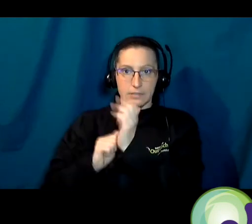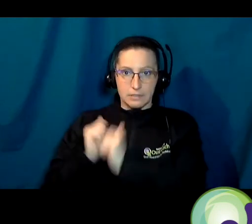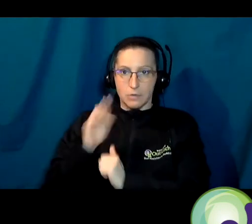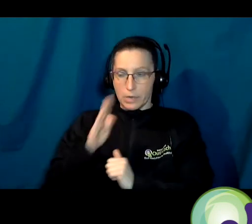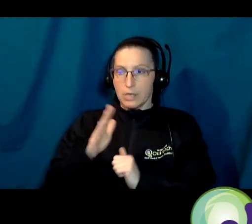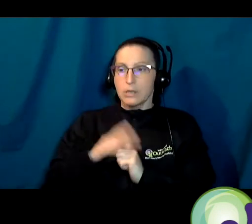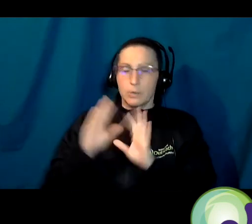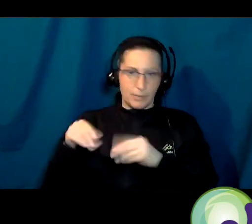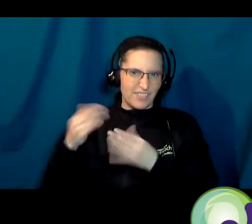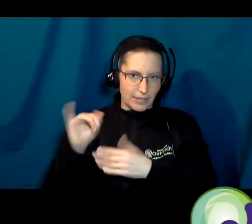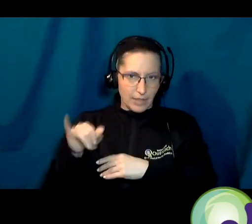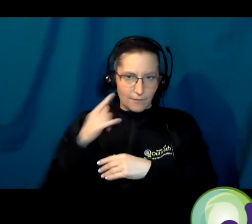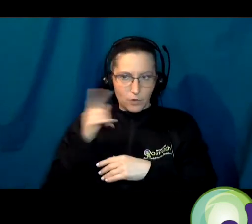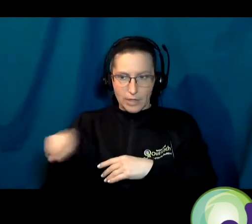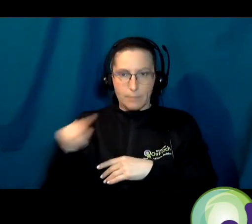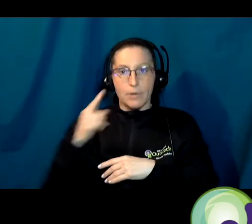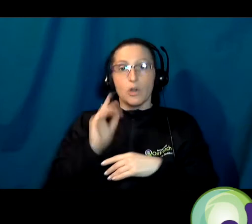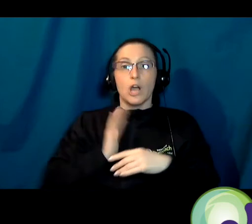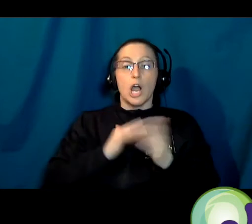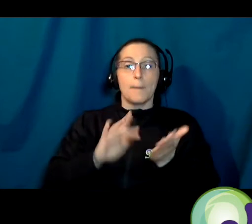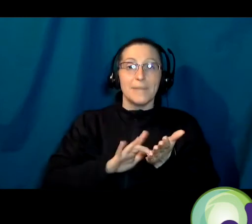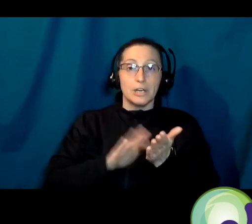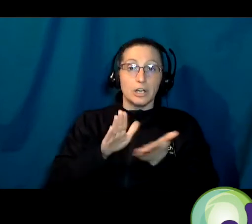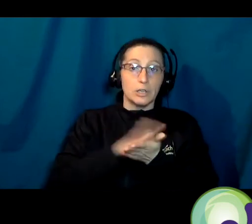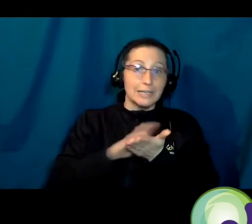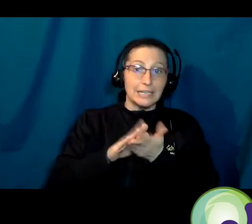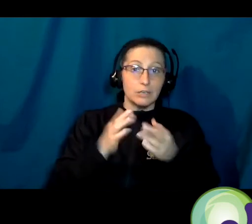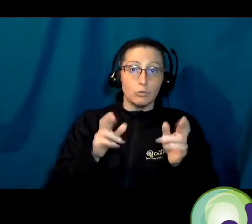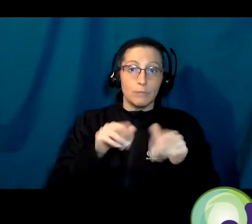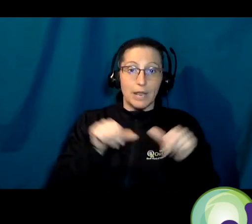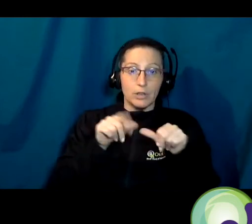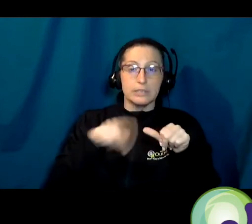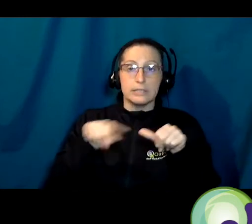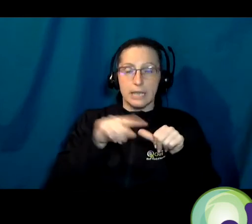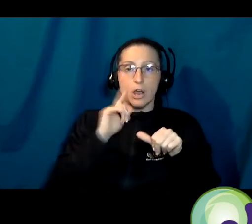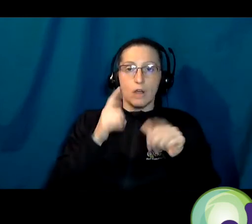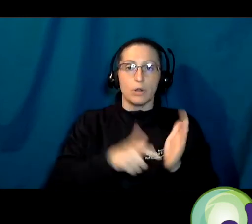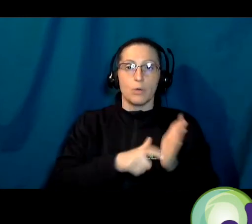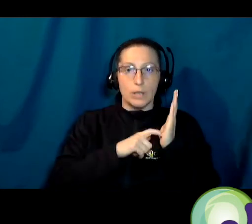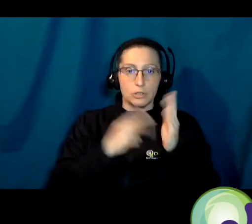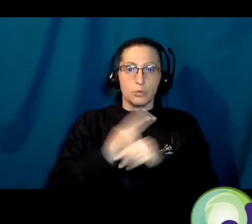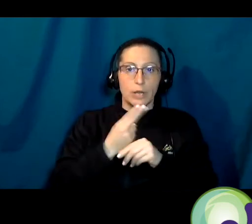In our medical cleanroom areas, they're additionally required to wear booties to